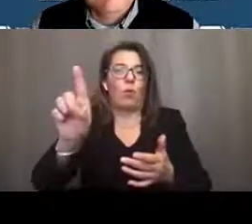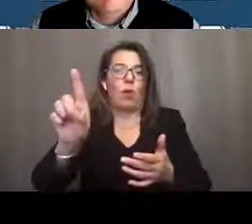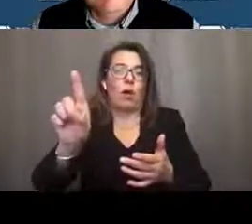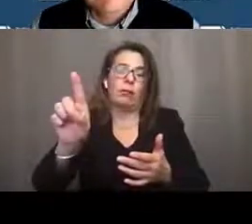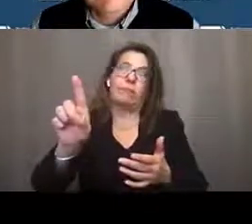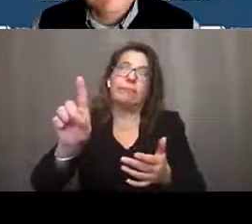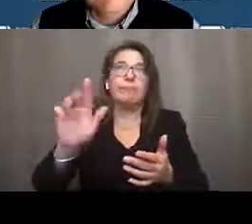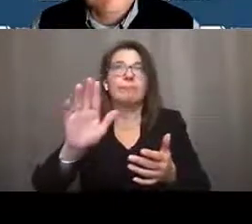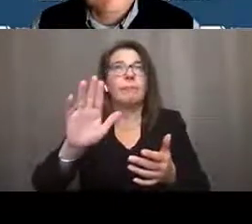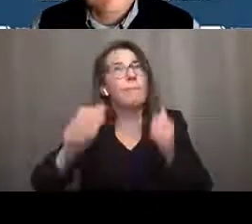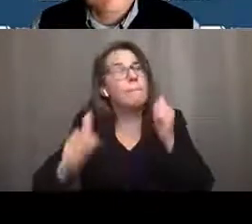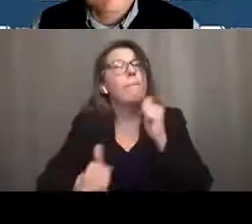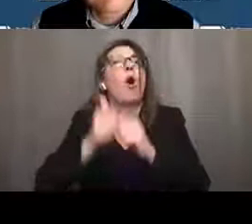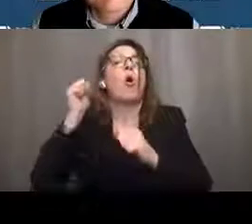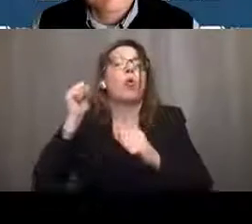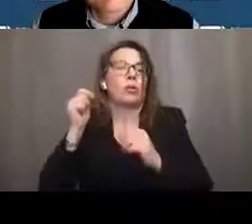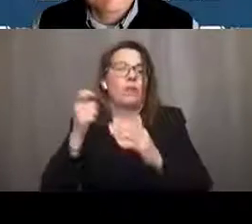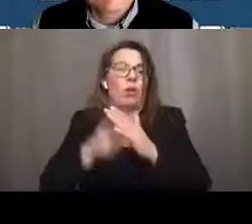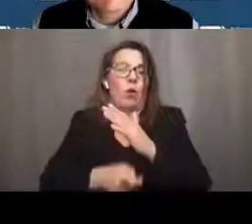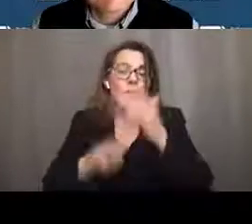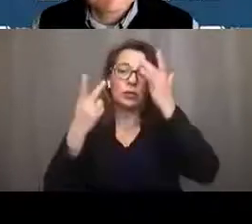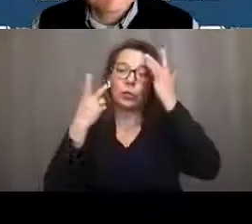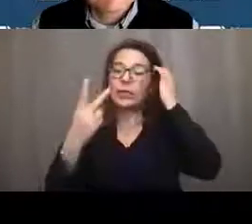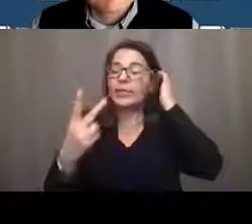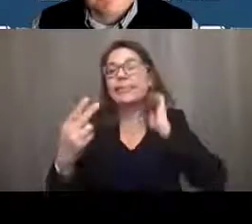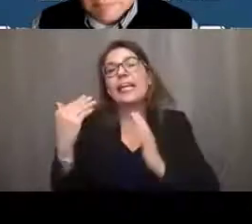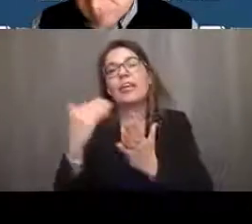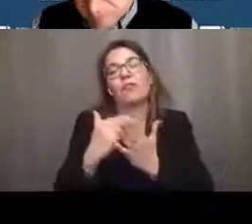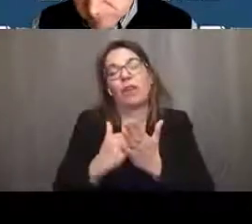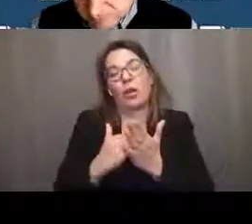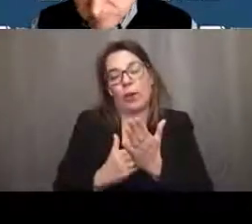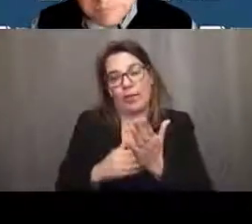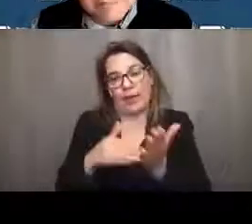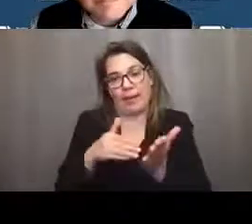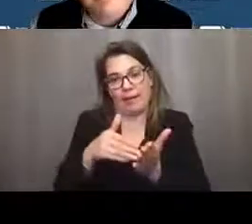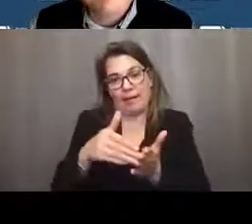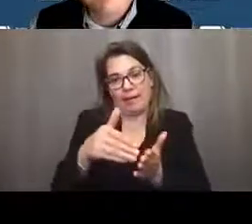but most of the costs that we see frequently on grant awards so that's a good place to start